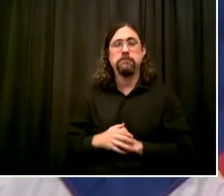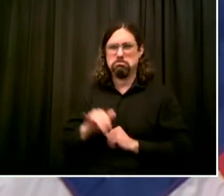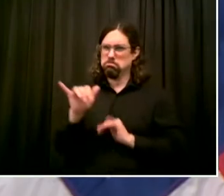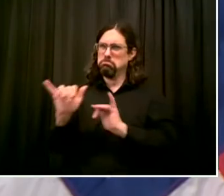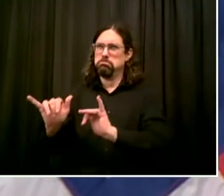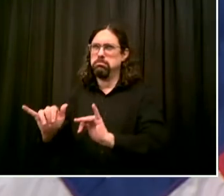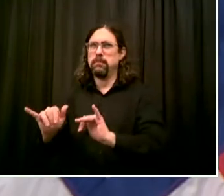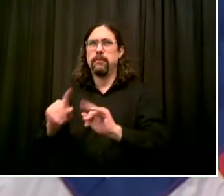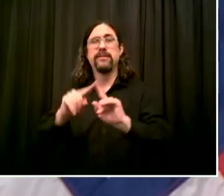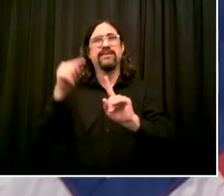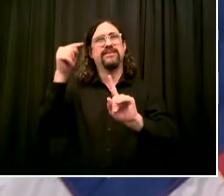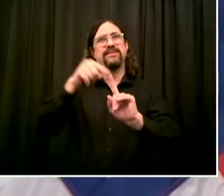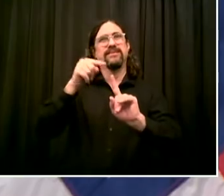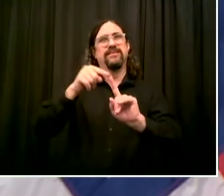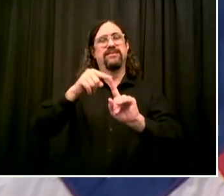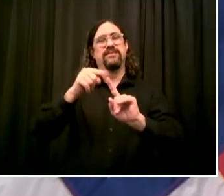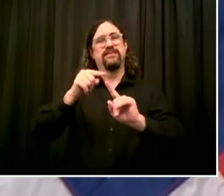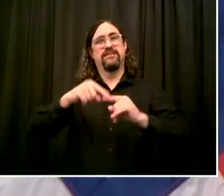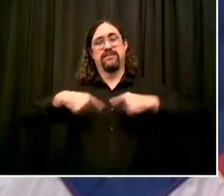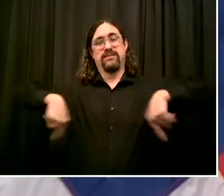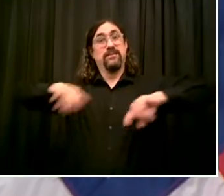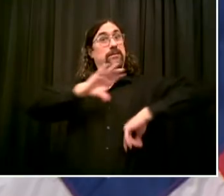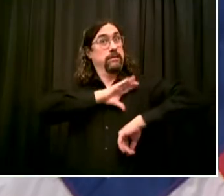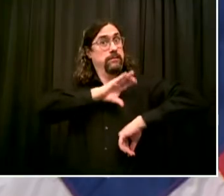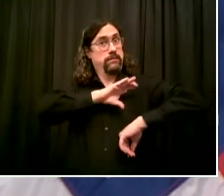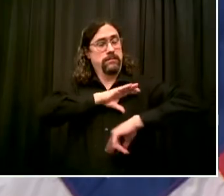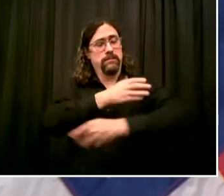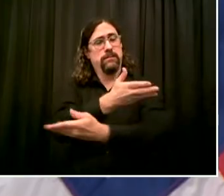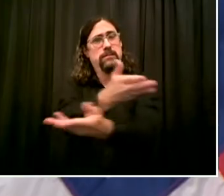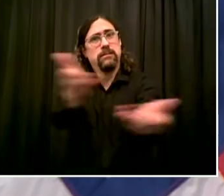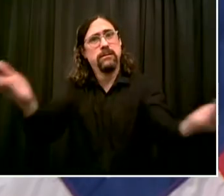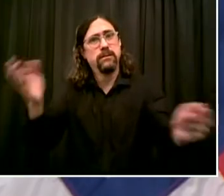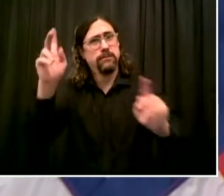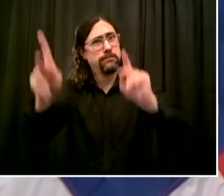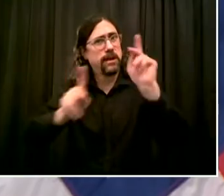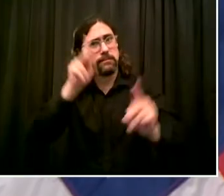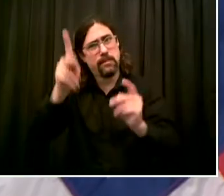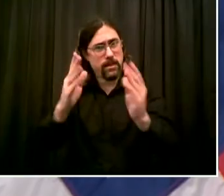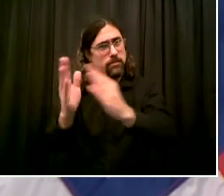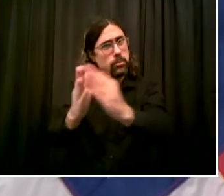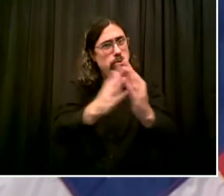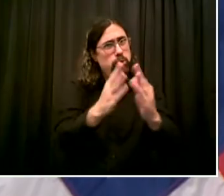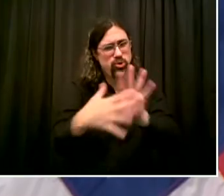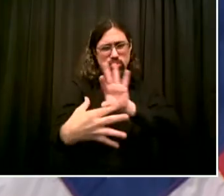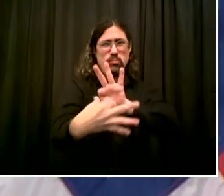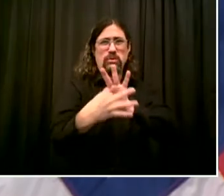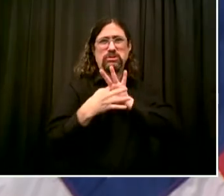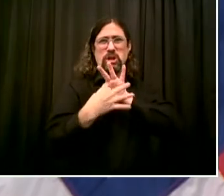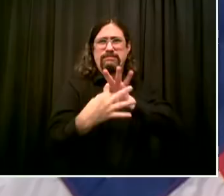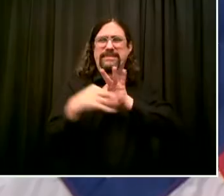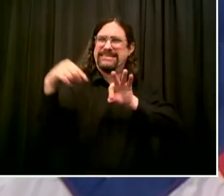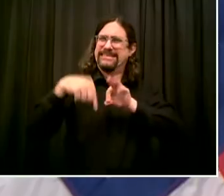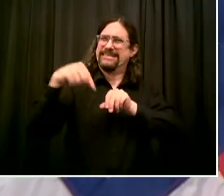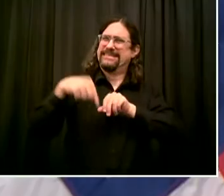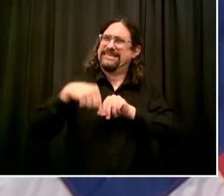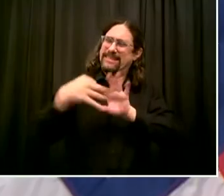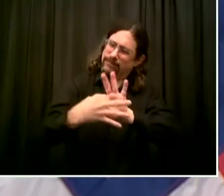TRUST WITH THE COMMUNITY . WHEN